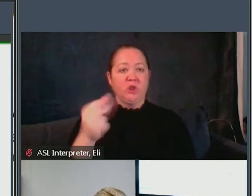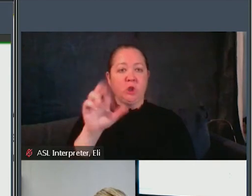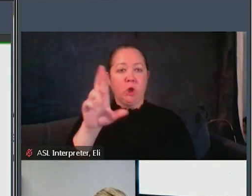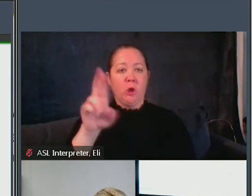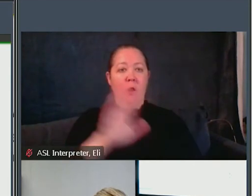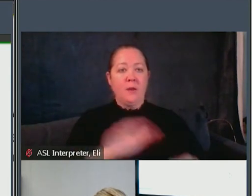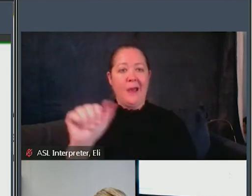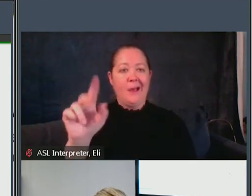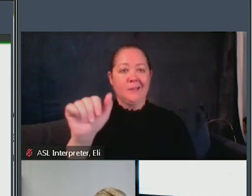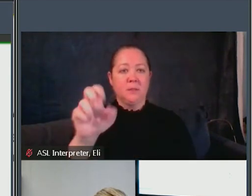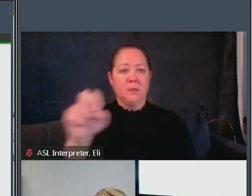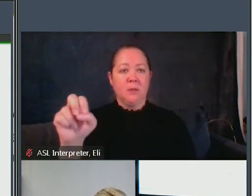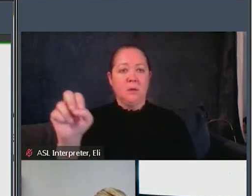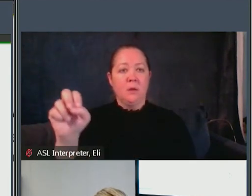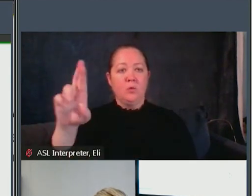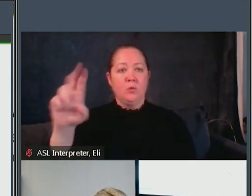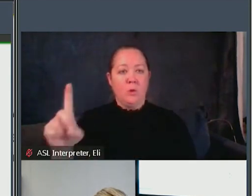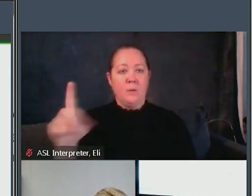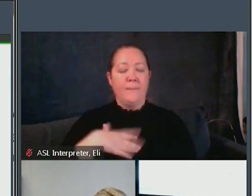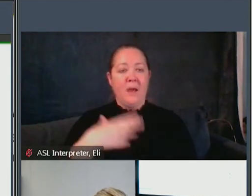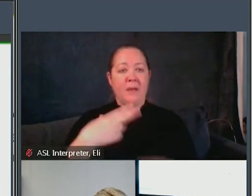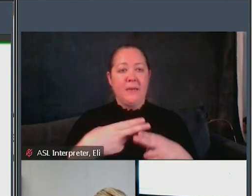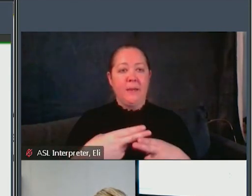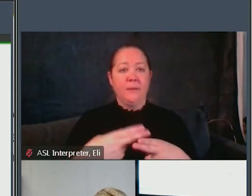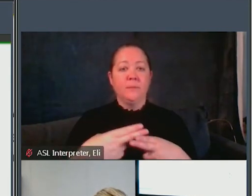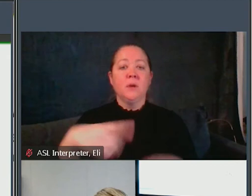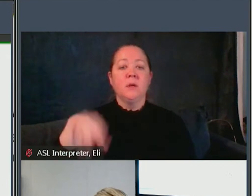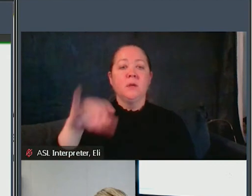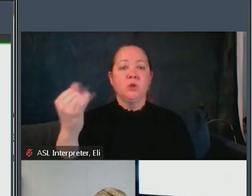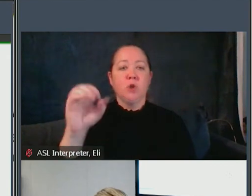and I did not receive any written notice of this project.